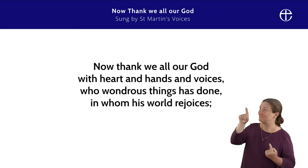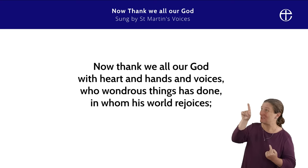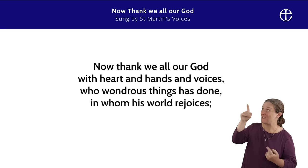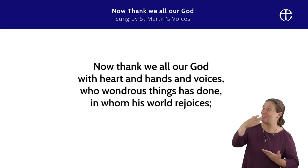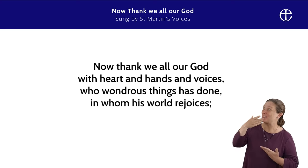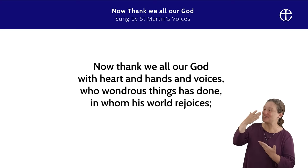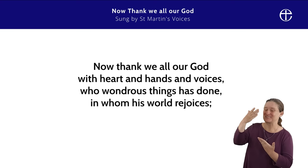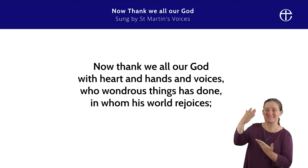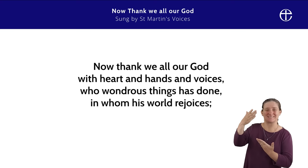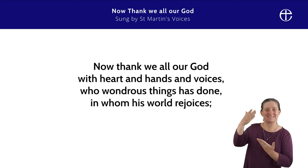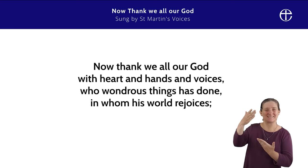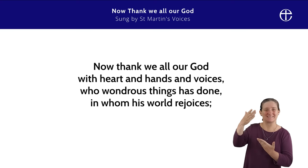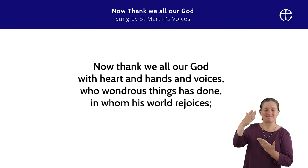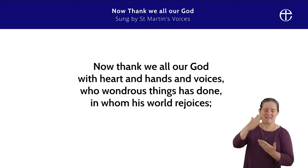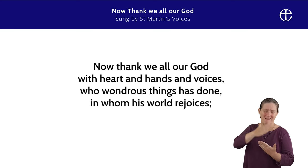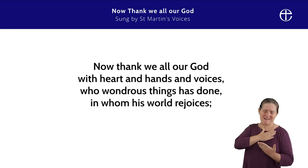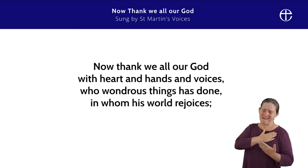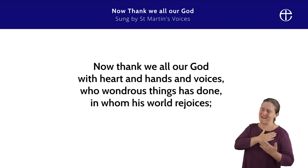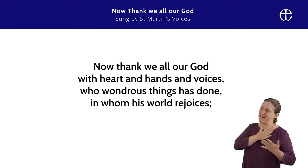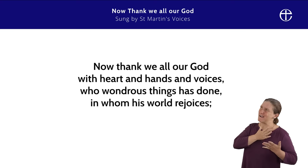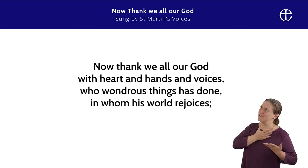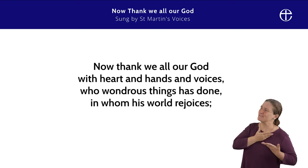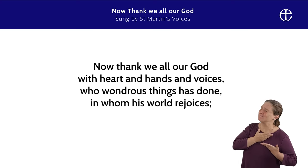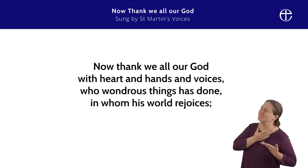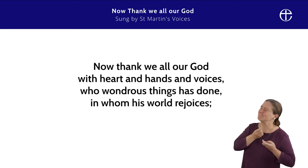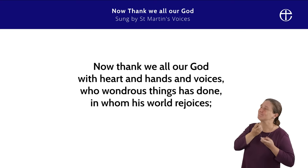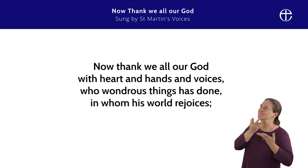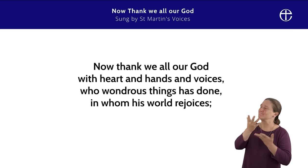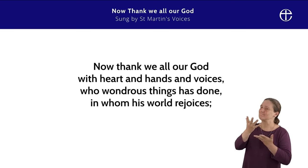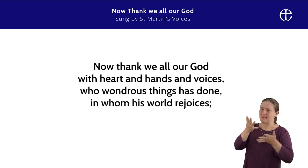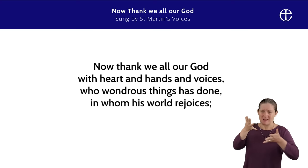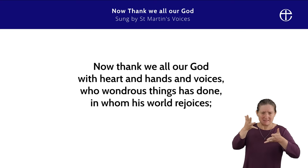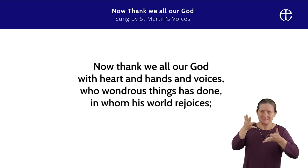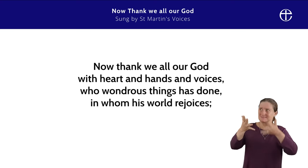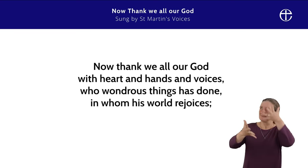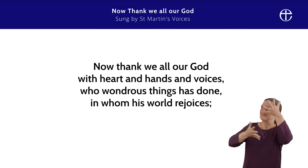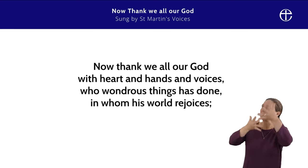With heart and hands and voices